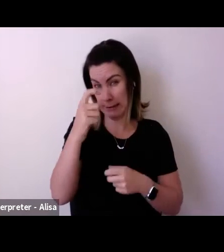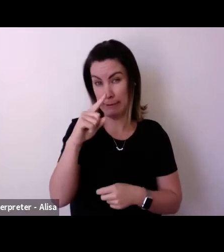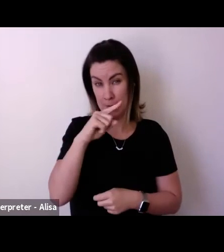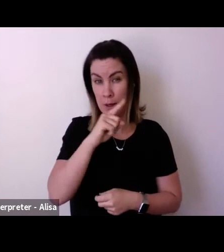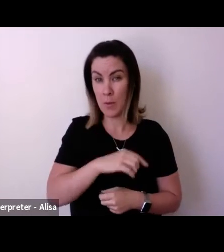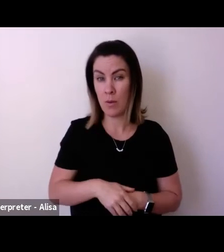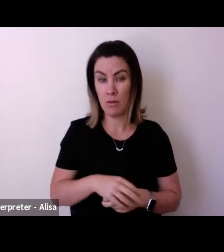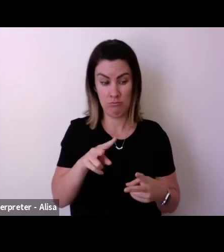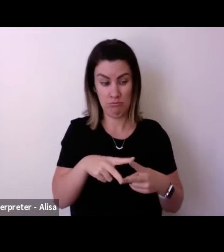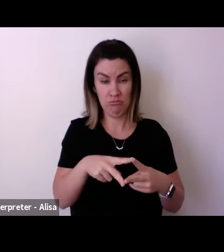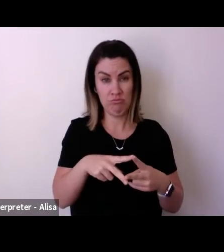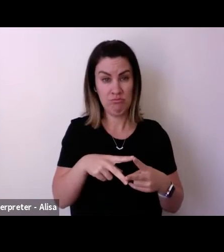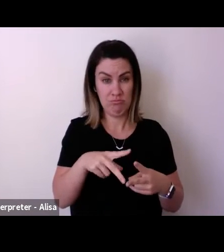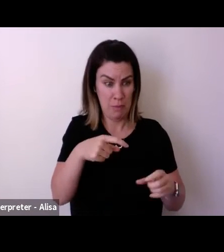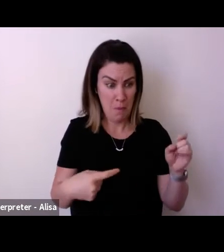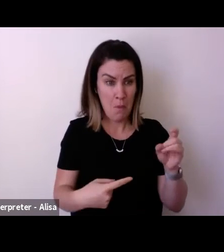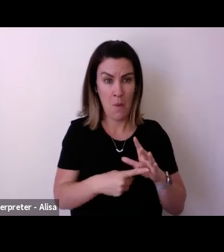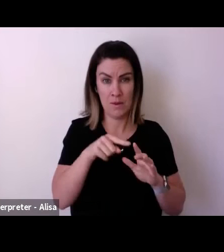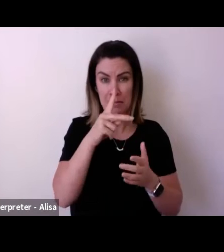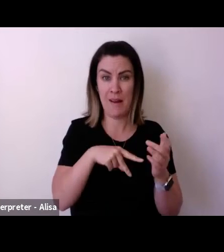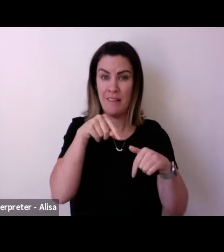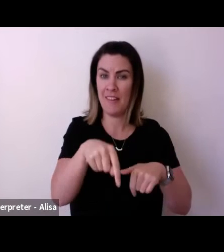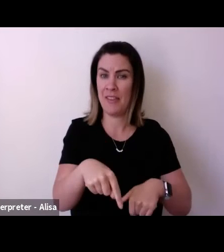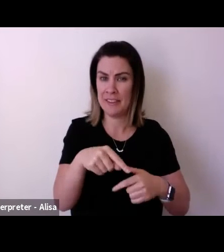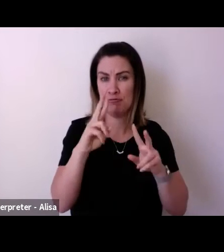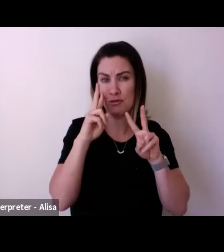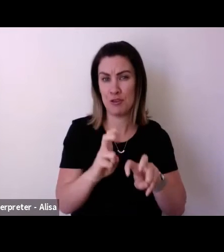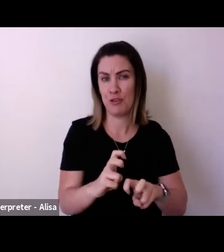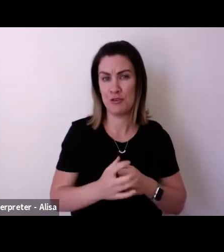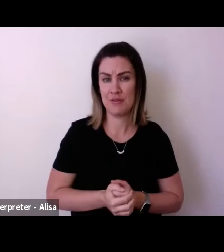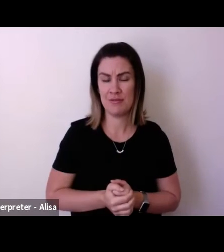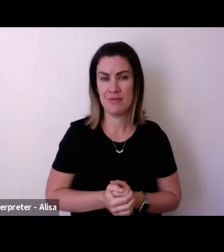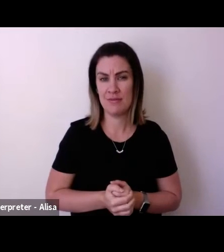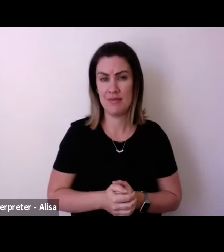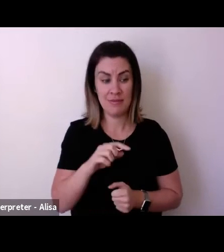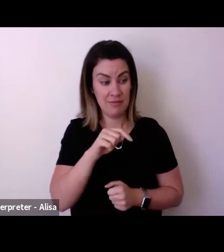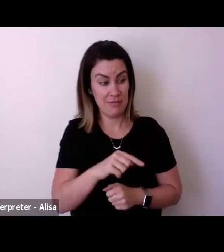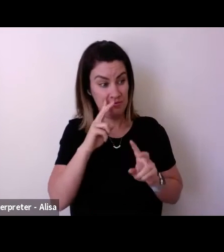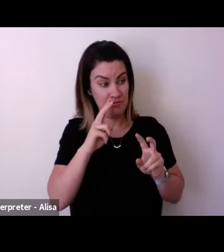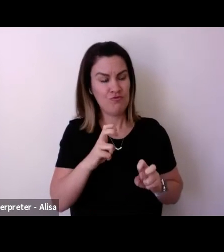through creativity at work helps to identify the key capabilities but the future creative professionals